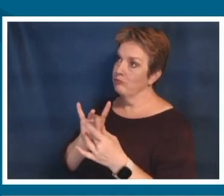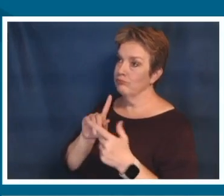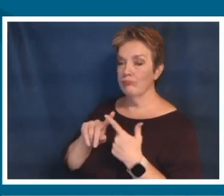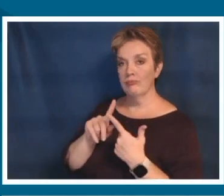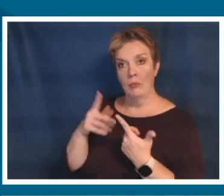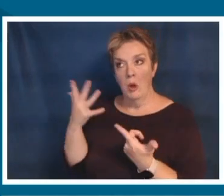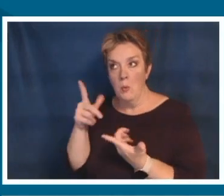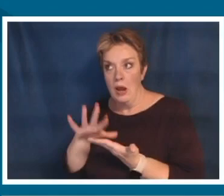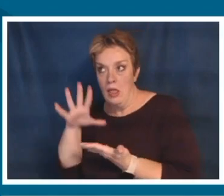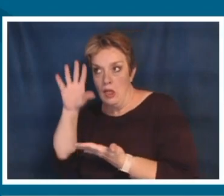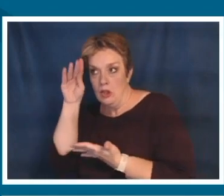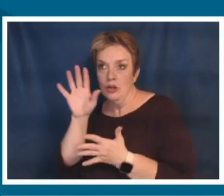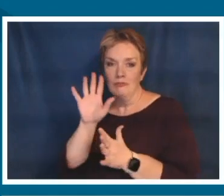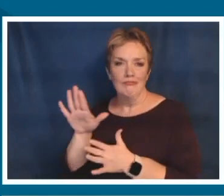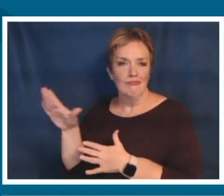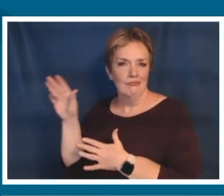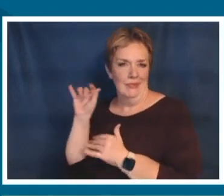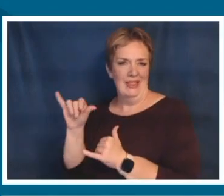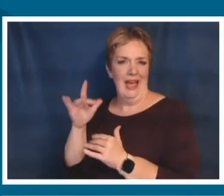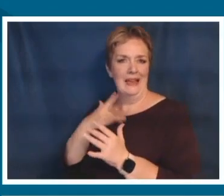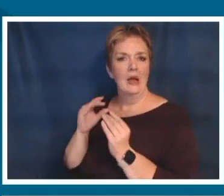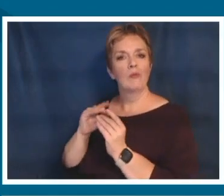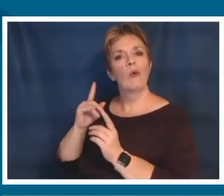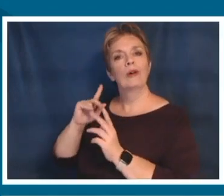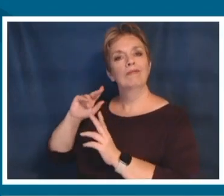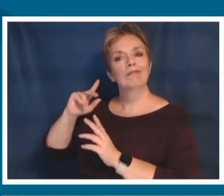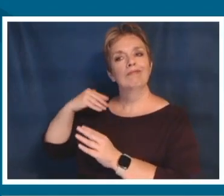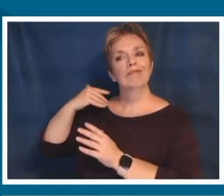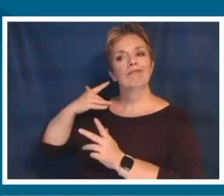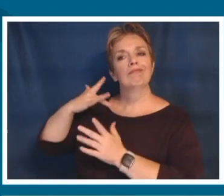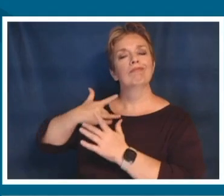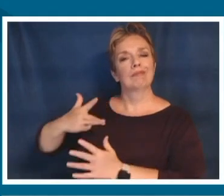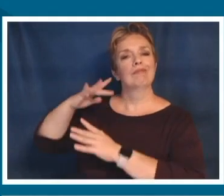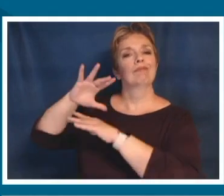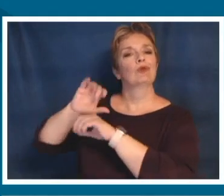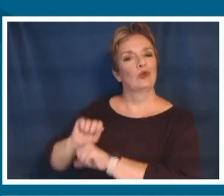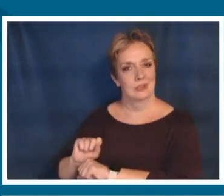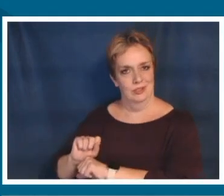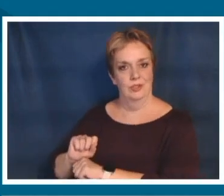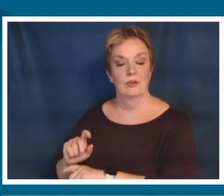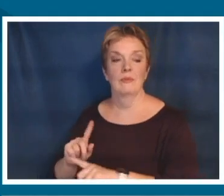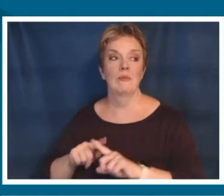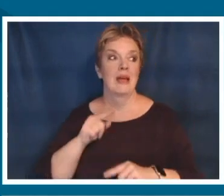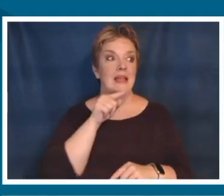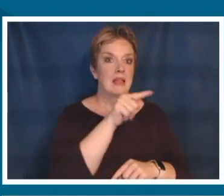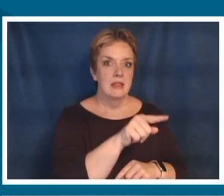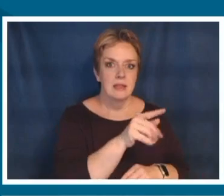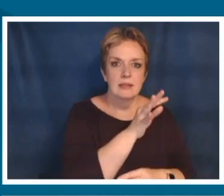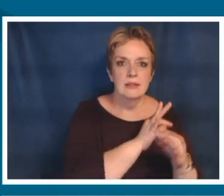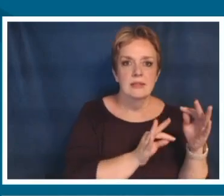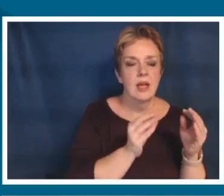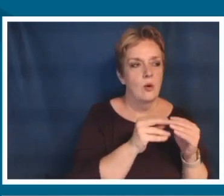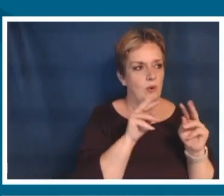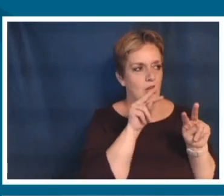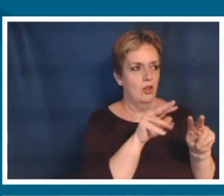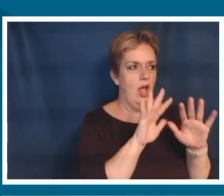overall impact you know the as a whole what is it doing to this